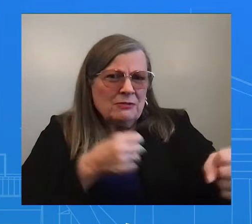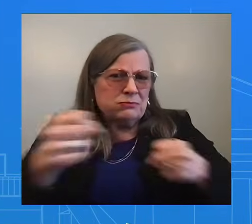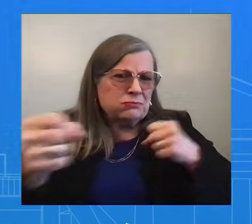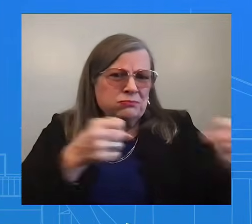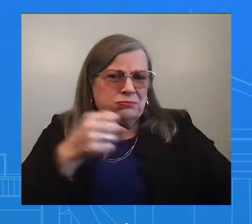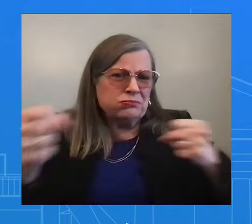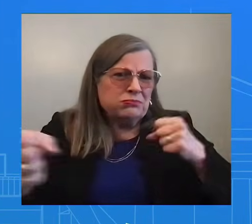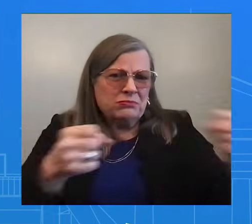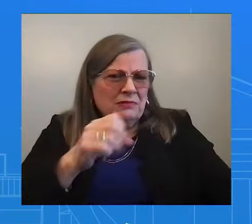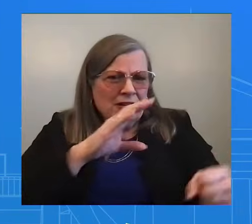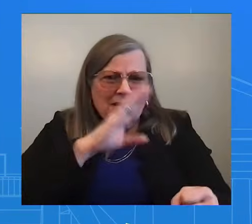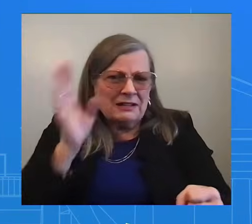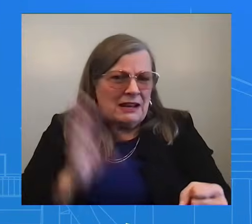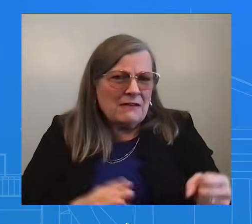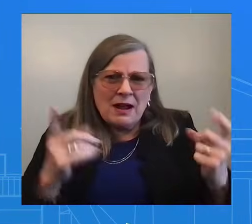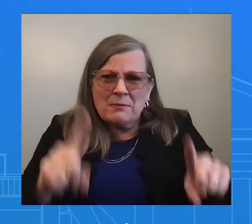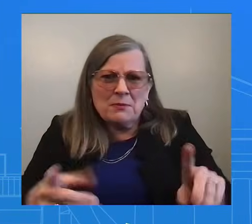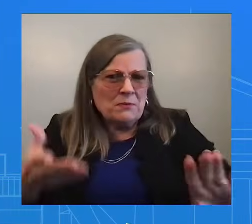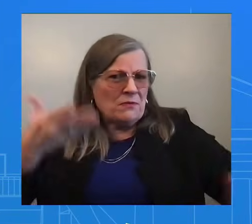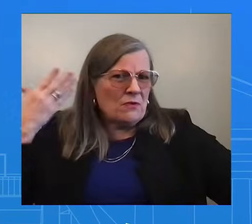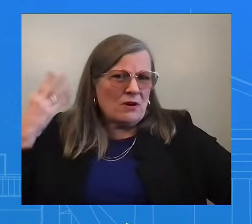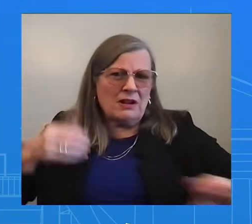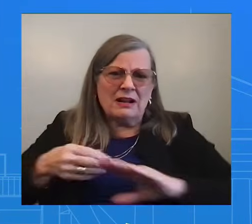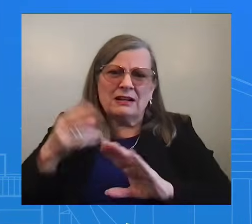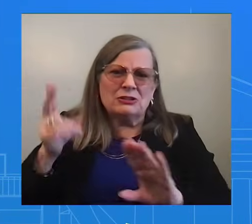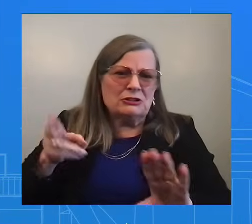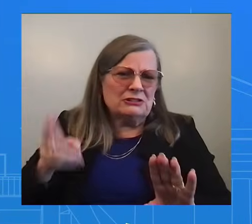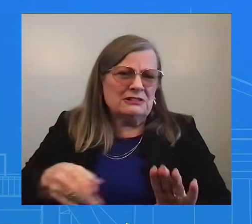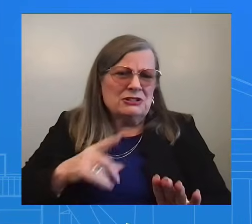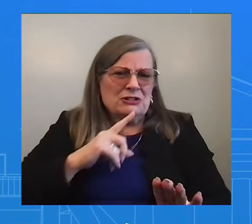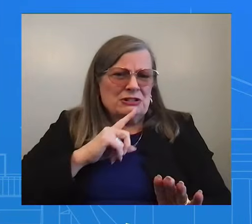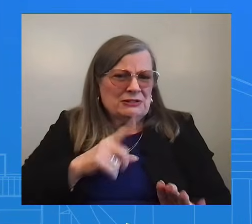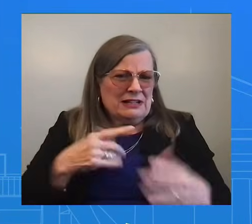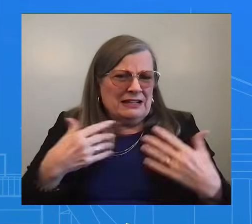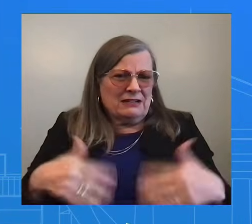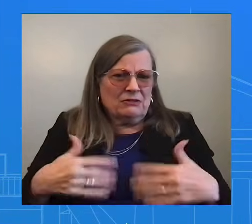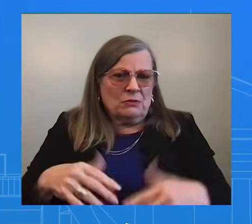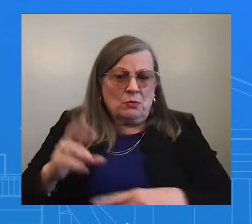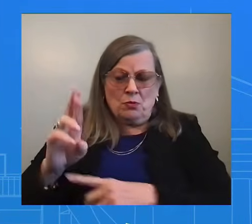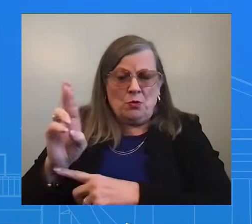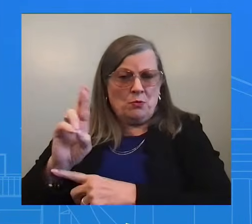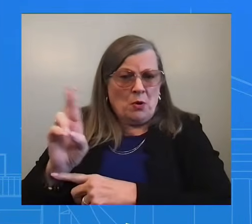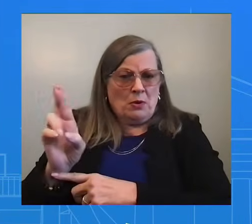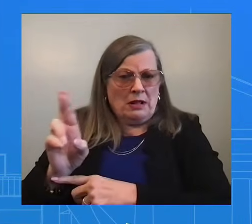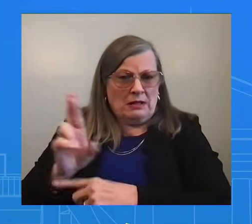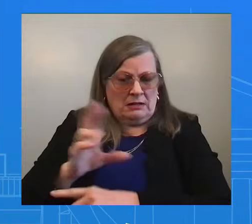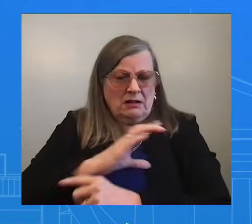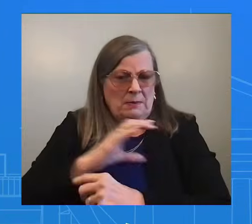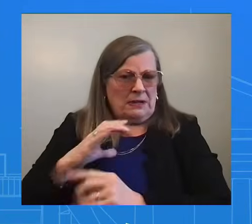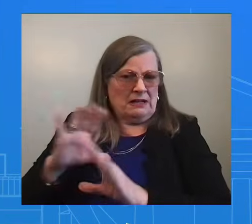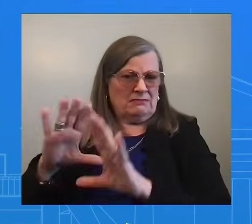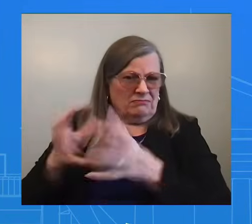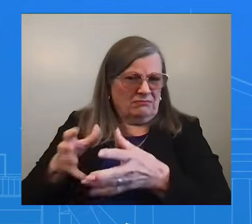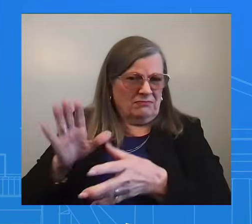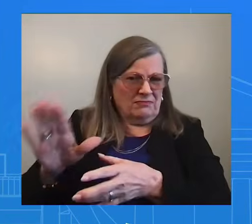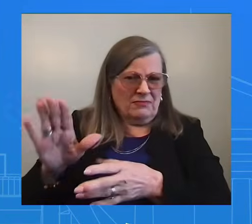And you got Republicans in Congress who -- especially in the House, who want to cut that. They actually want to do the opposite